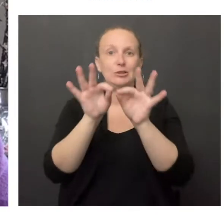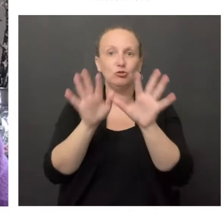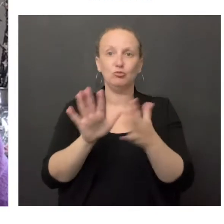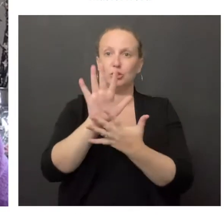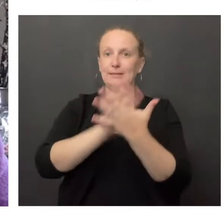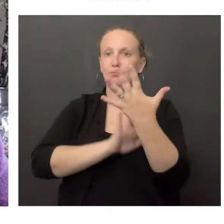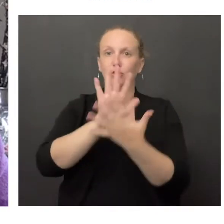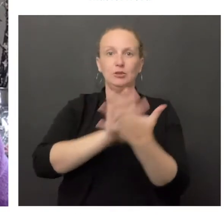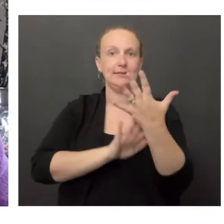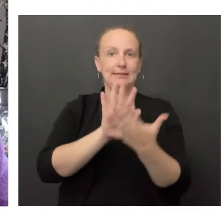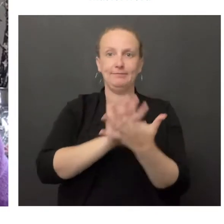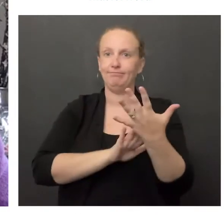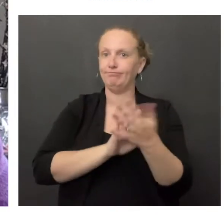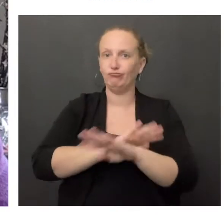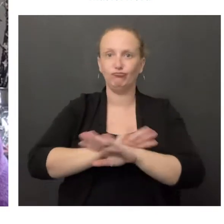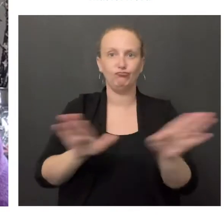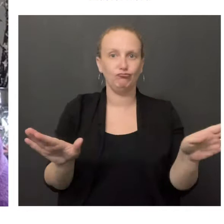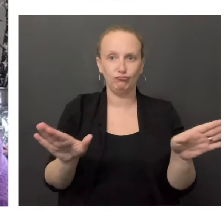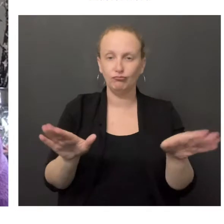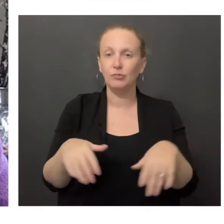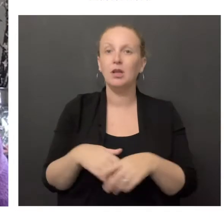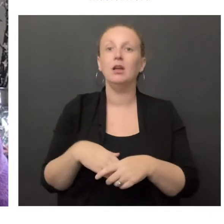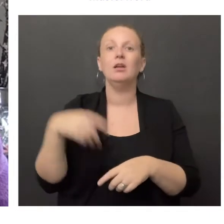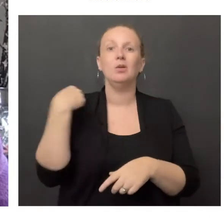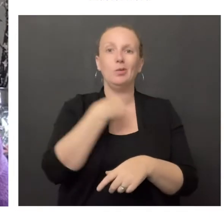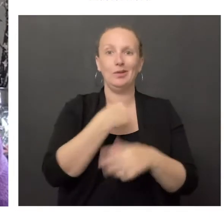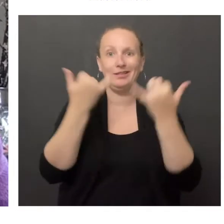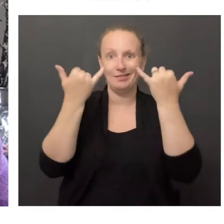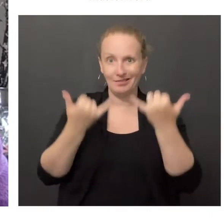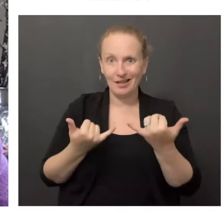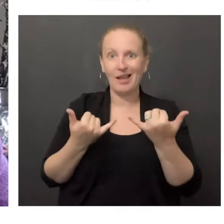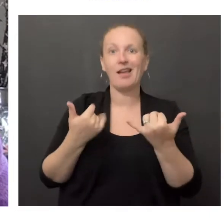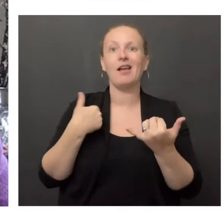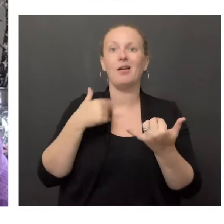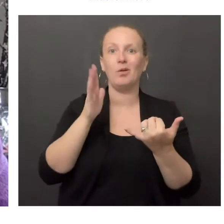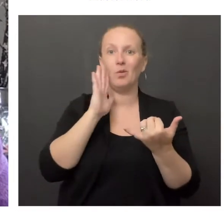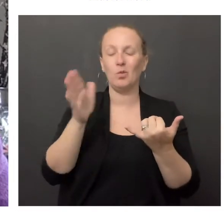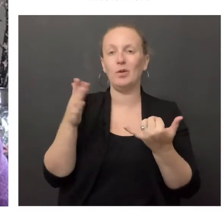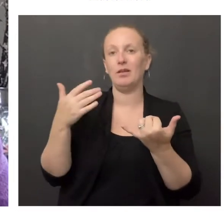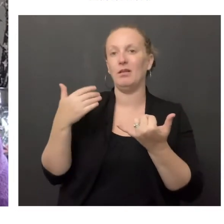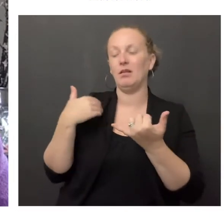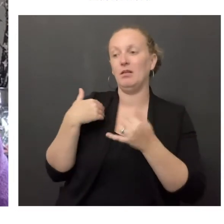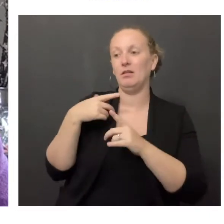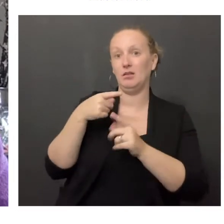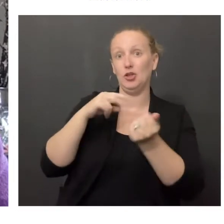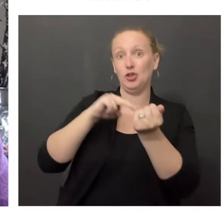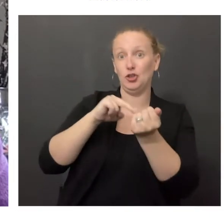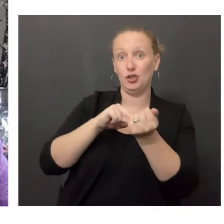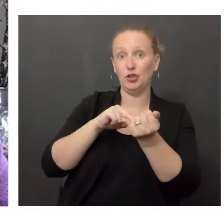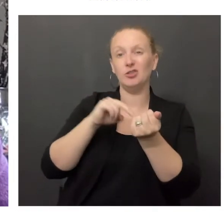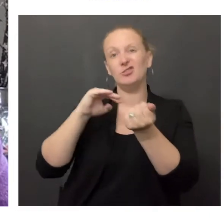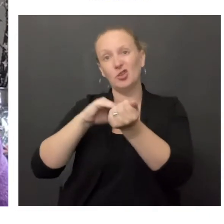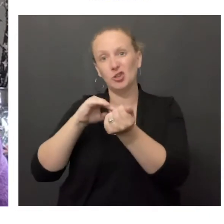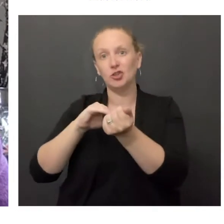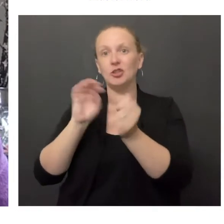in that process by providing it now on the lapel of, of the practitioner.